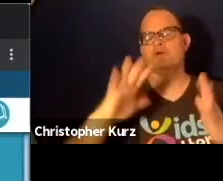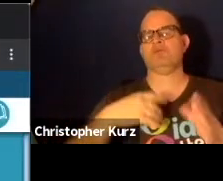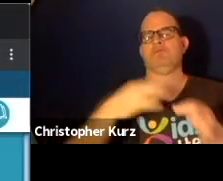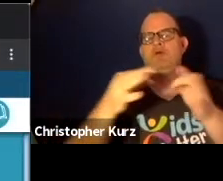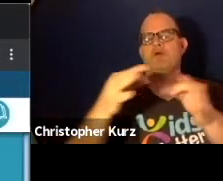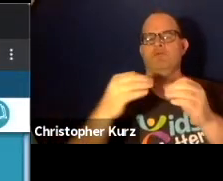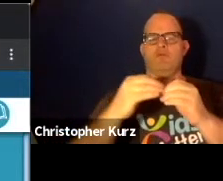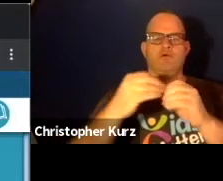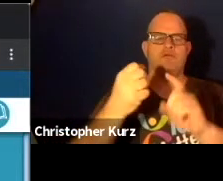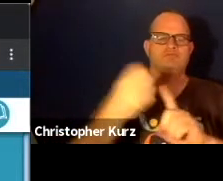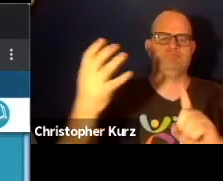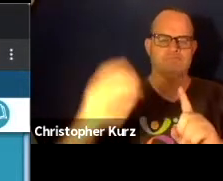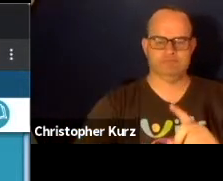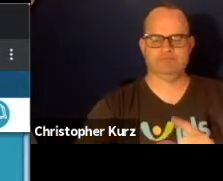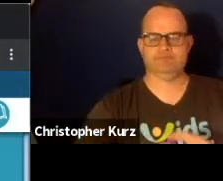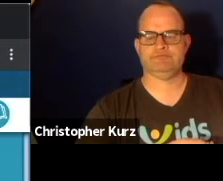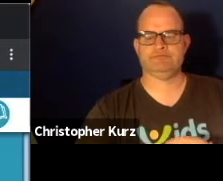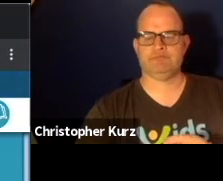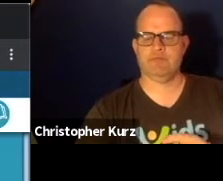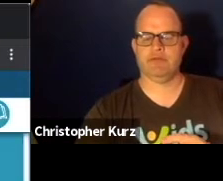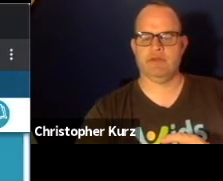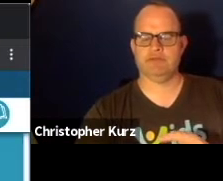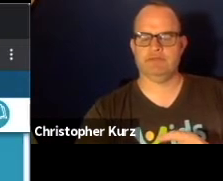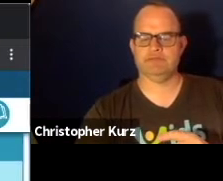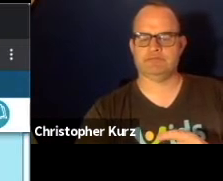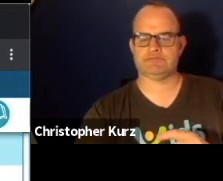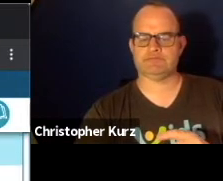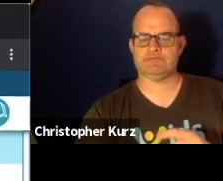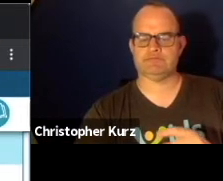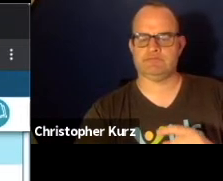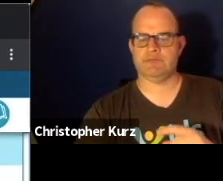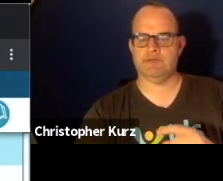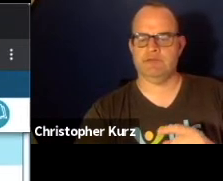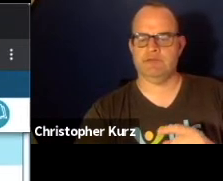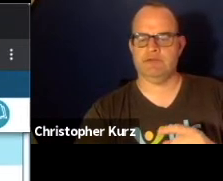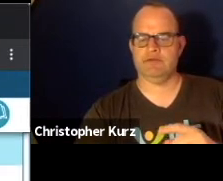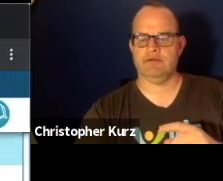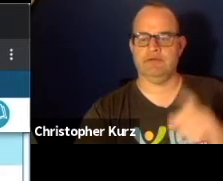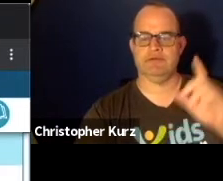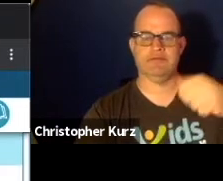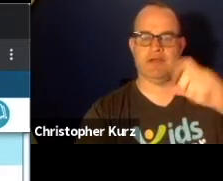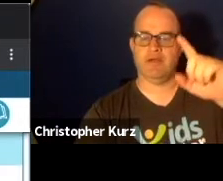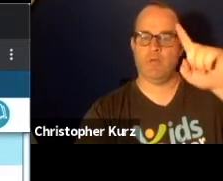Let me show you one more story and then I'll talk more about the